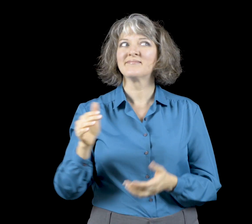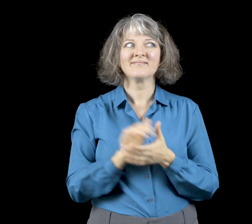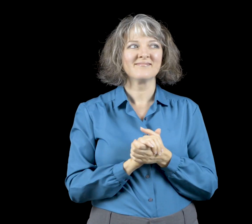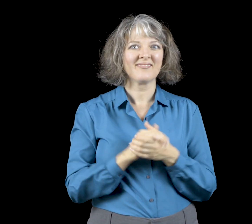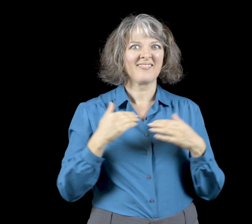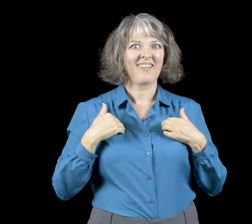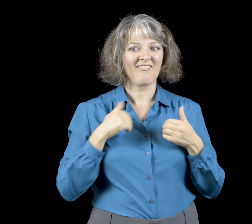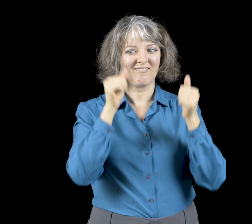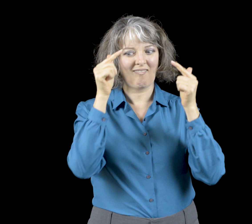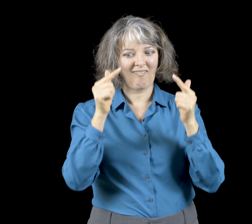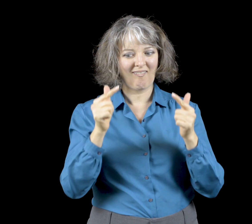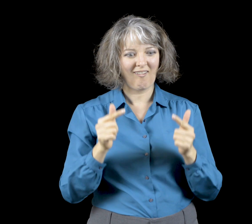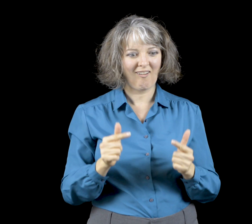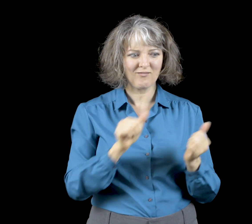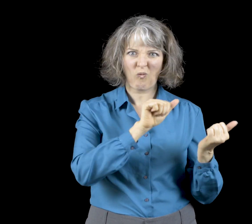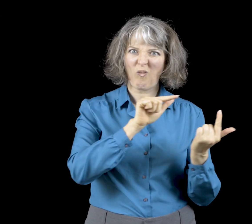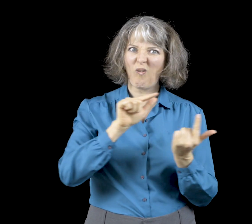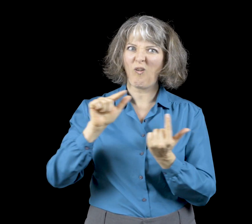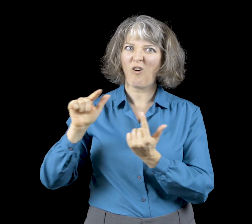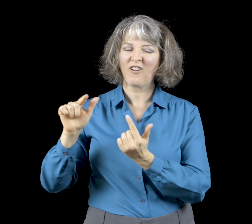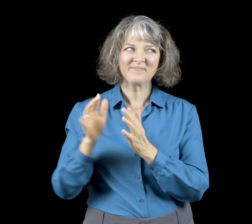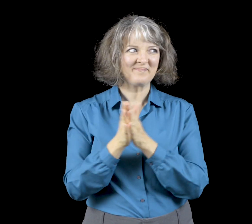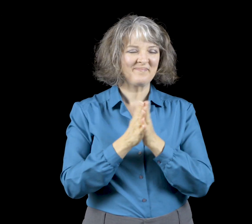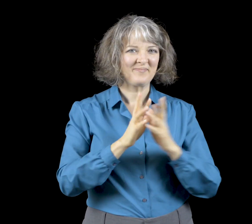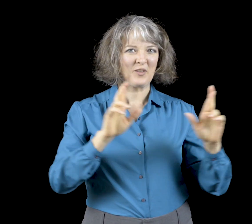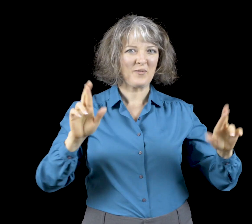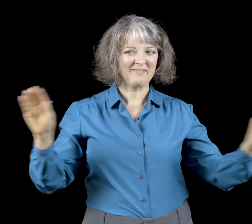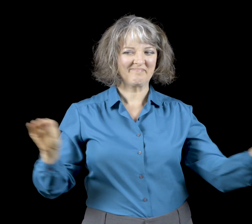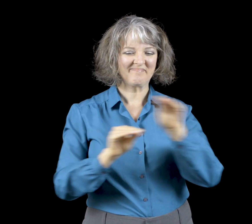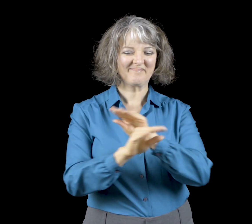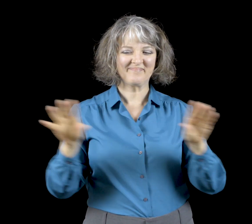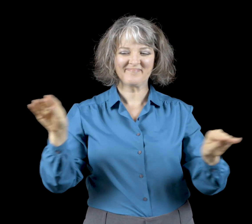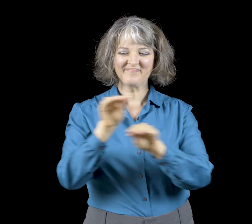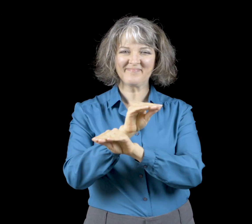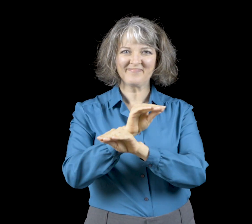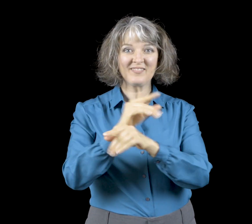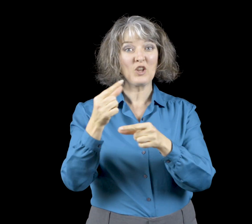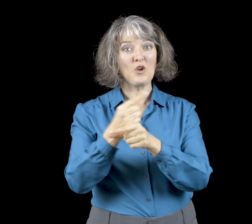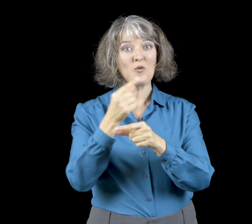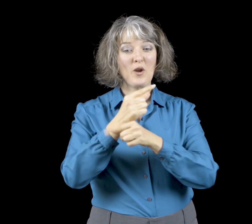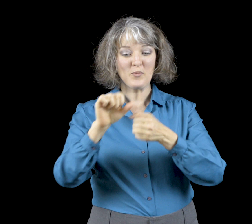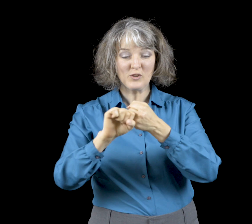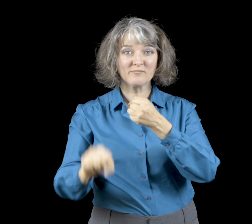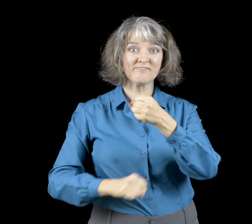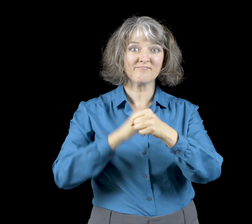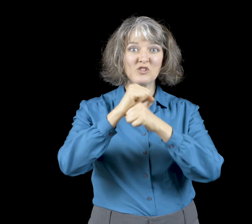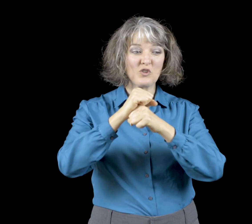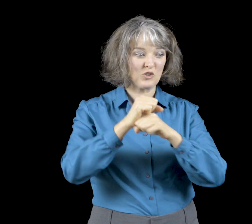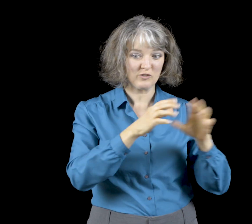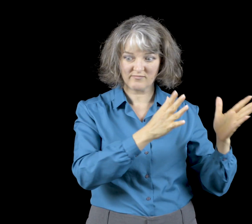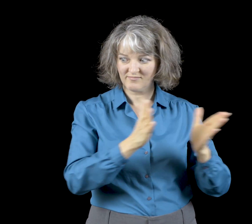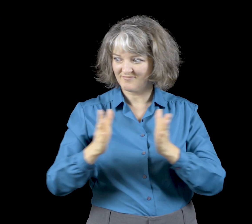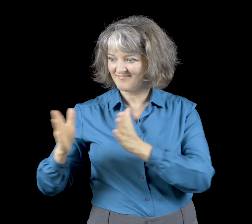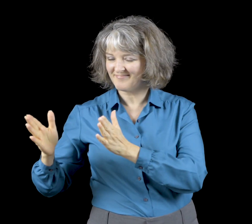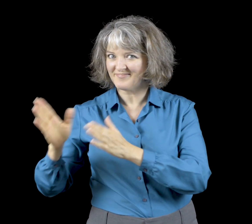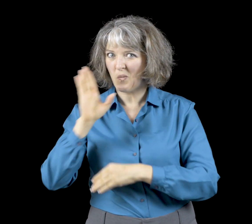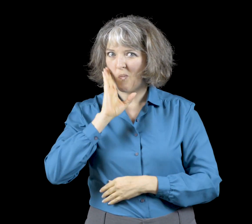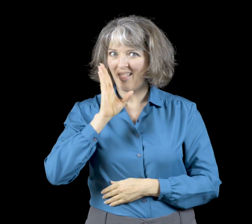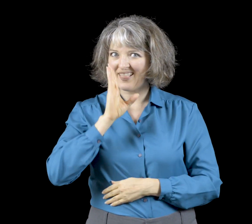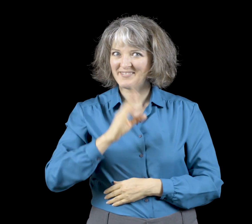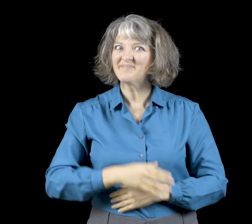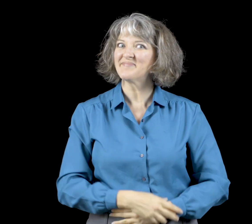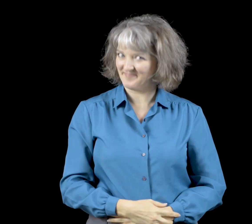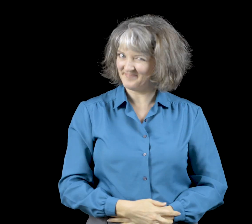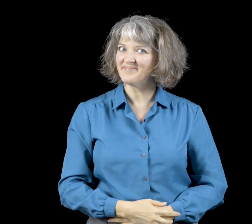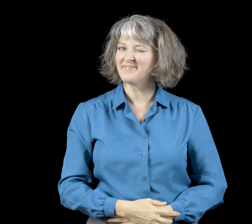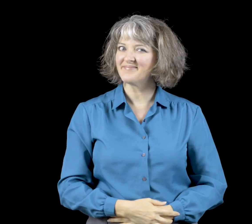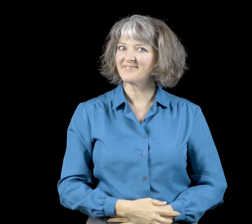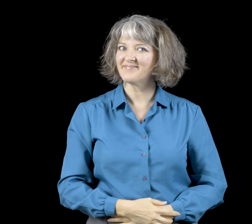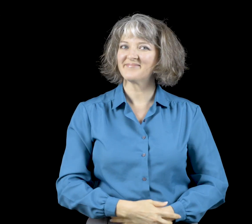We have it A-L-L. We are now ready to structure the grammar!